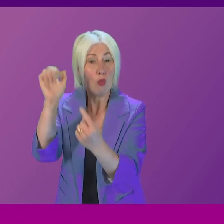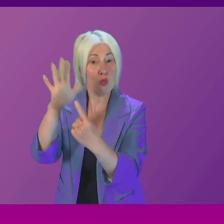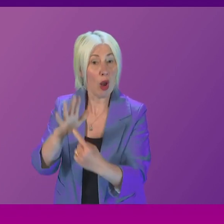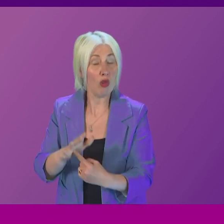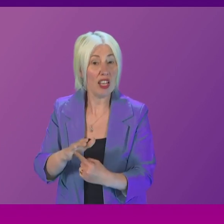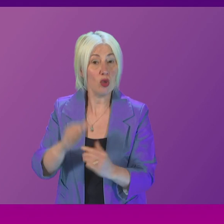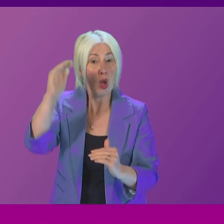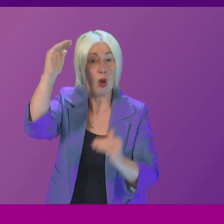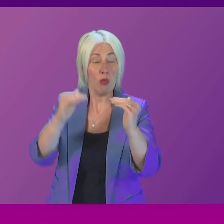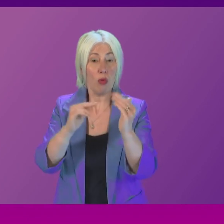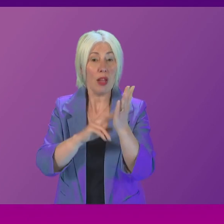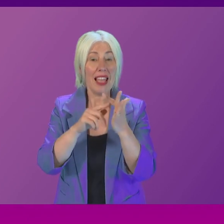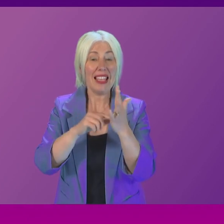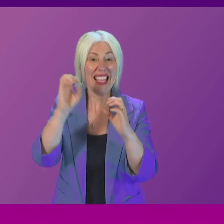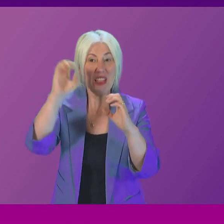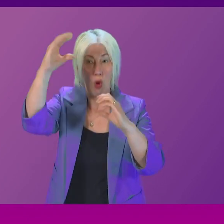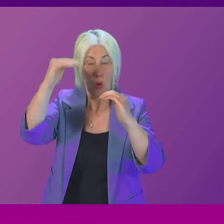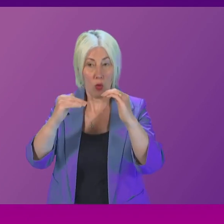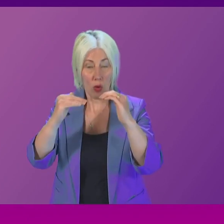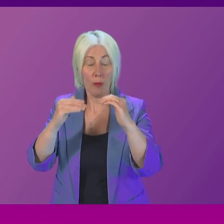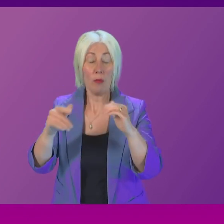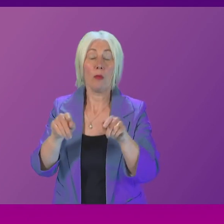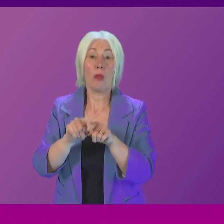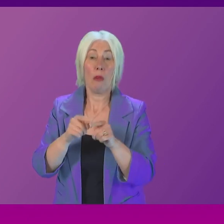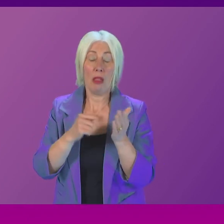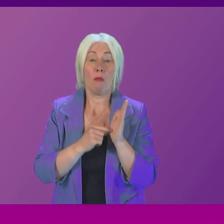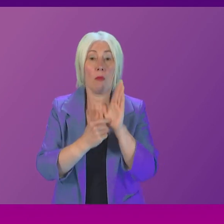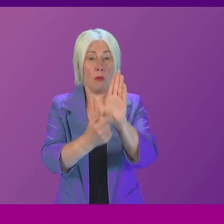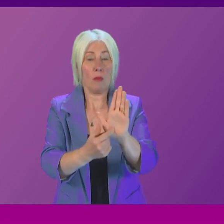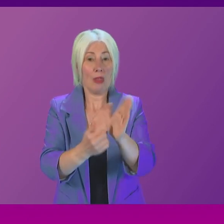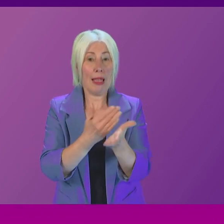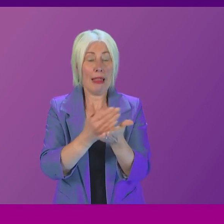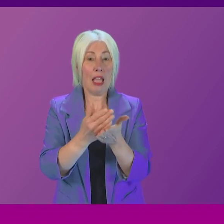zero and for nature that are set out clearly in the Bute house agreement.